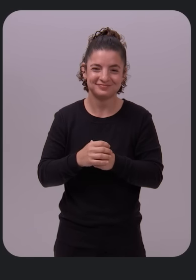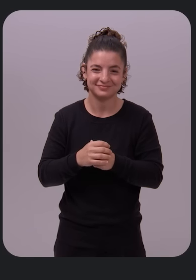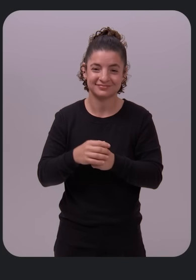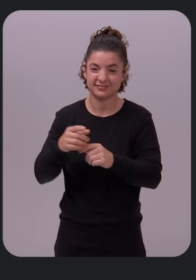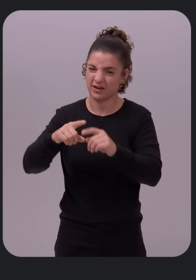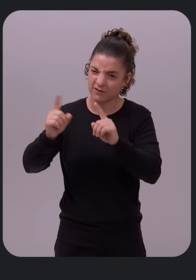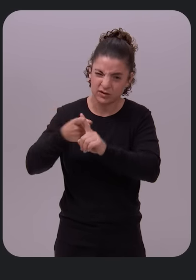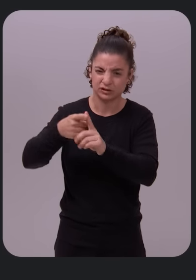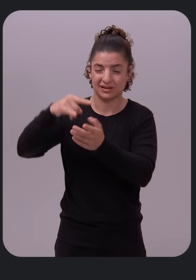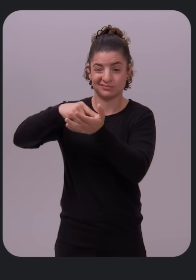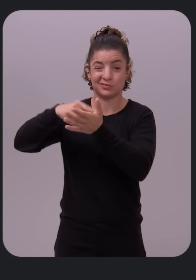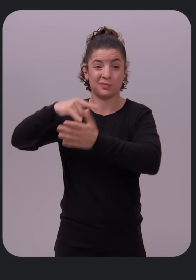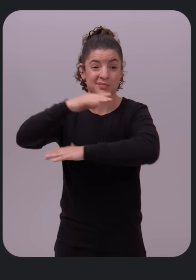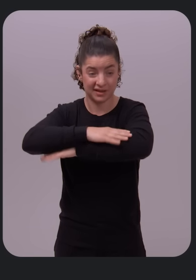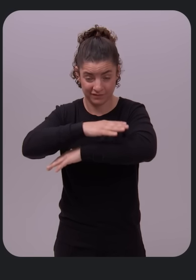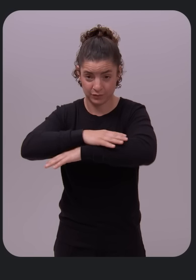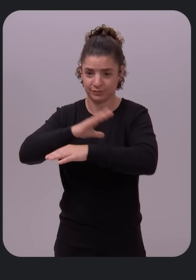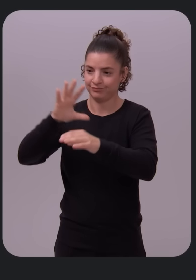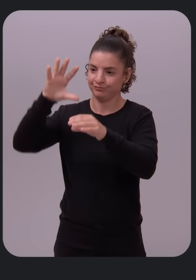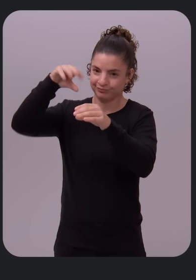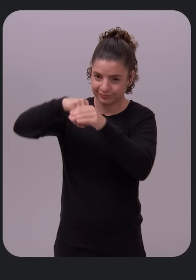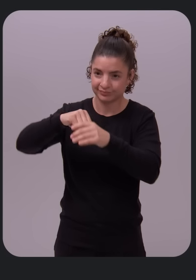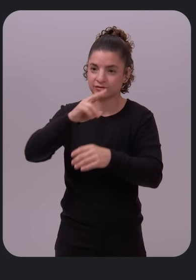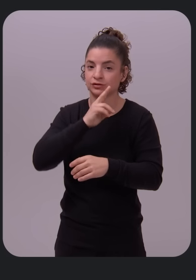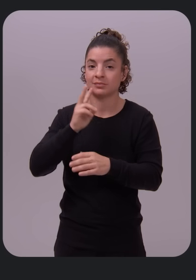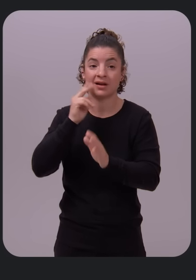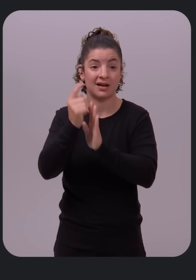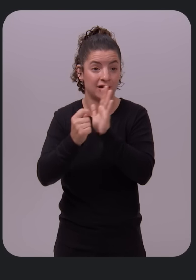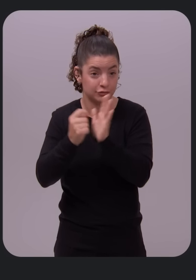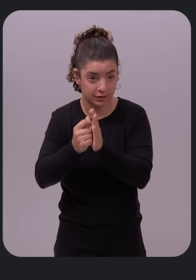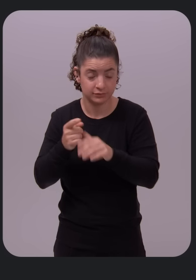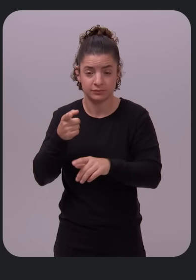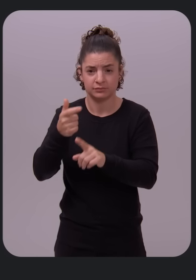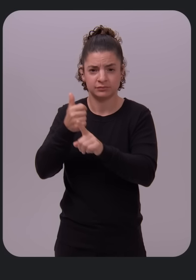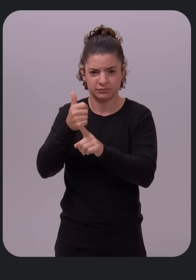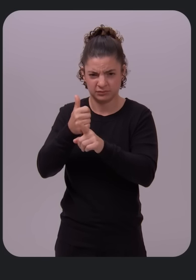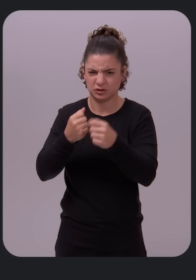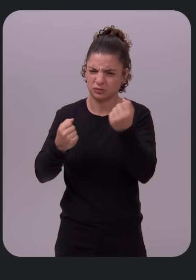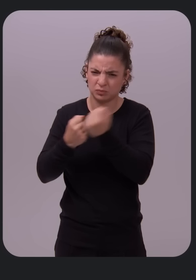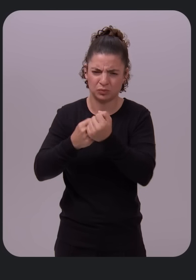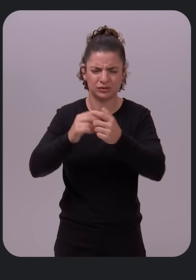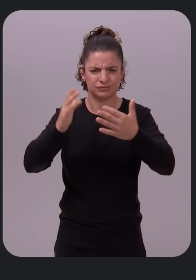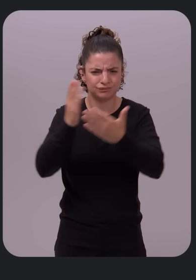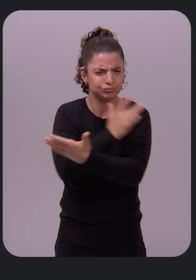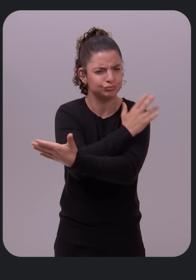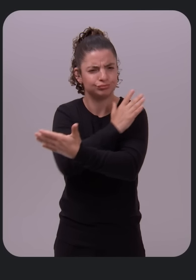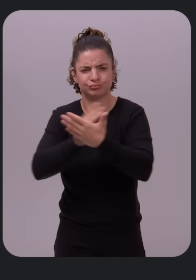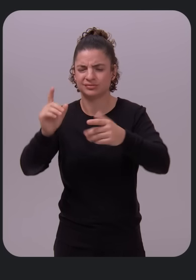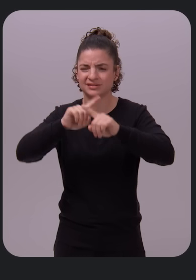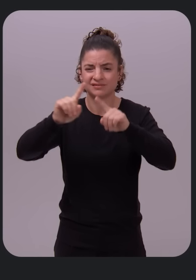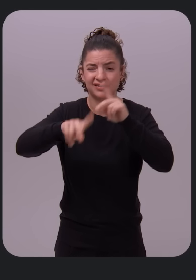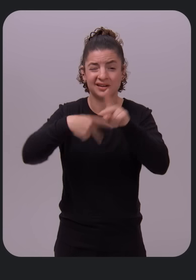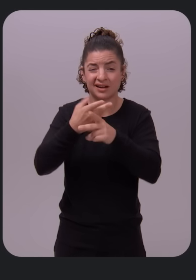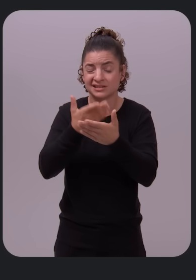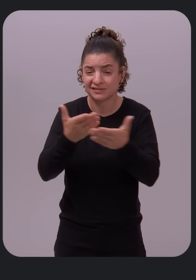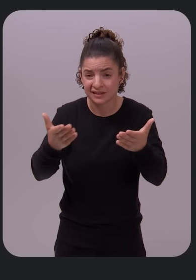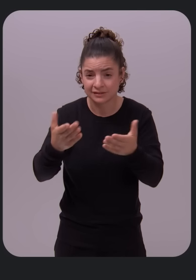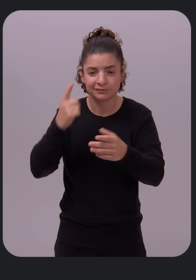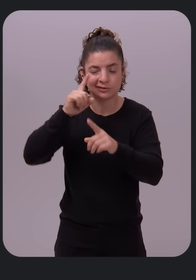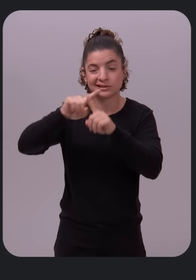It's the first Android platform built in the Gemini era. And it supports a broad spectrum of devices for different use